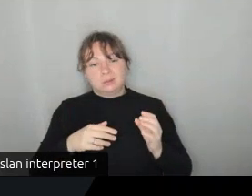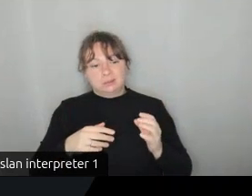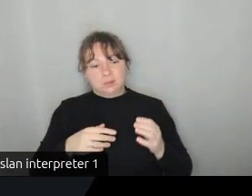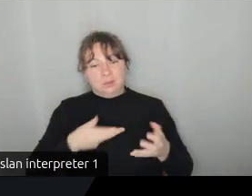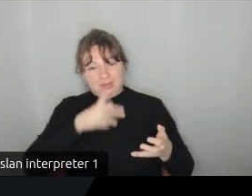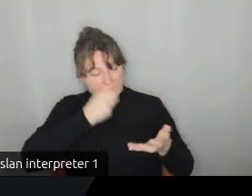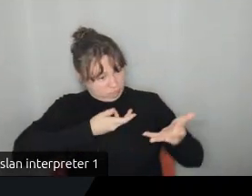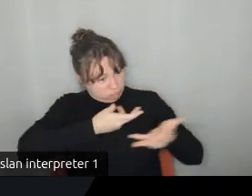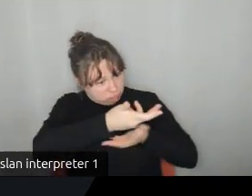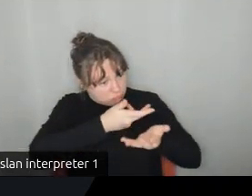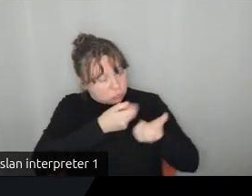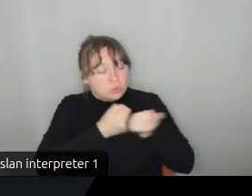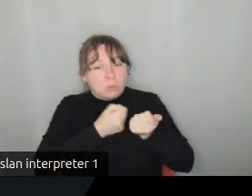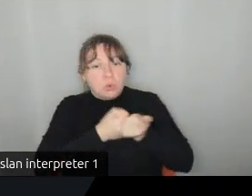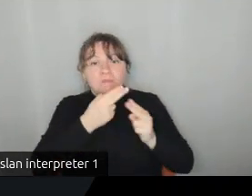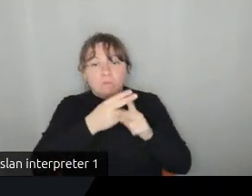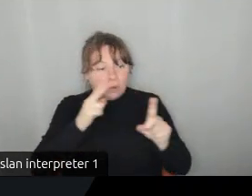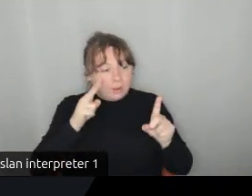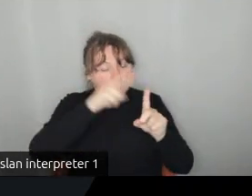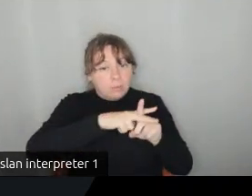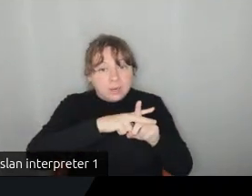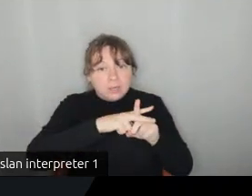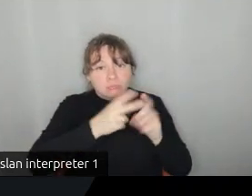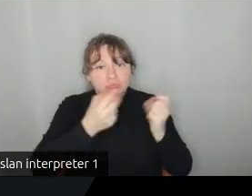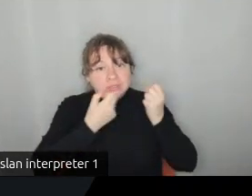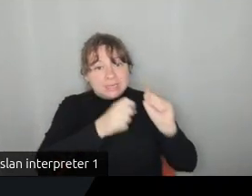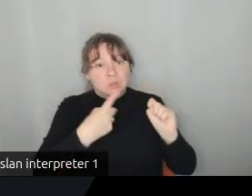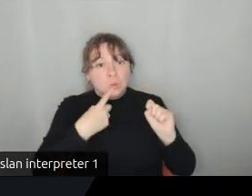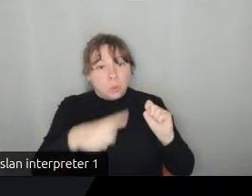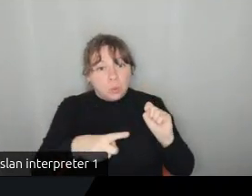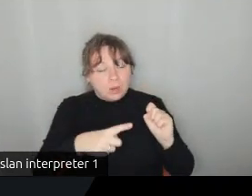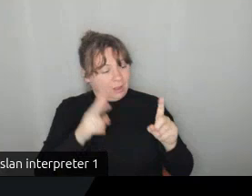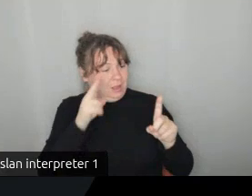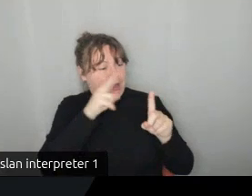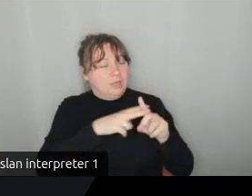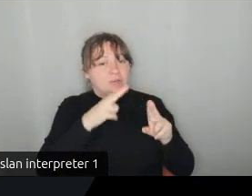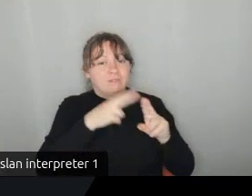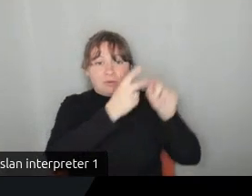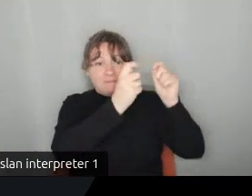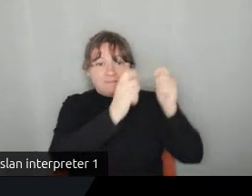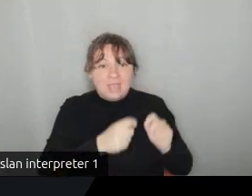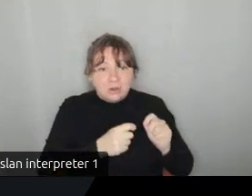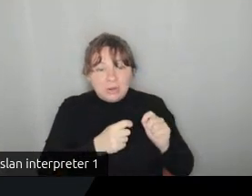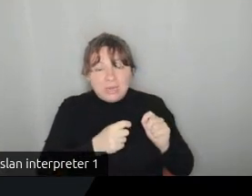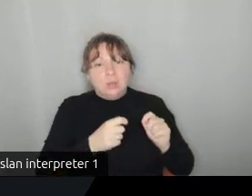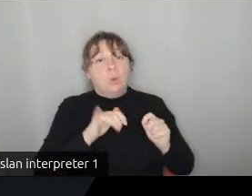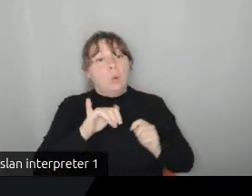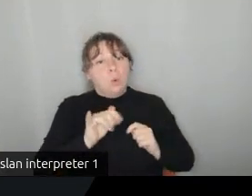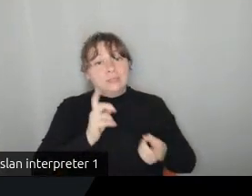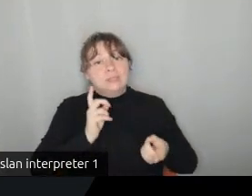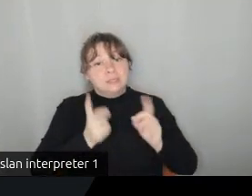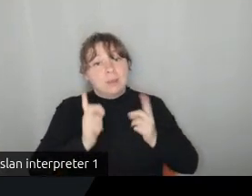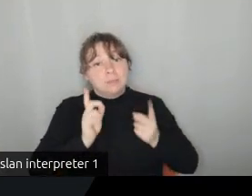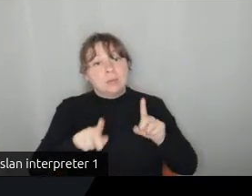for protection orders. Application do vary and depending on the capacity um support around legal